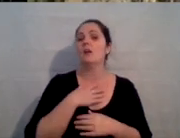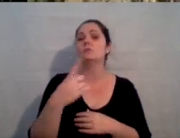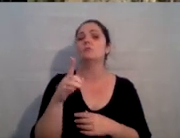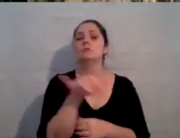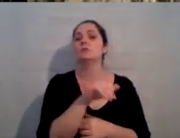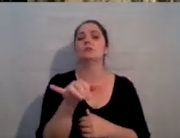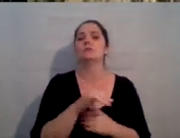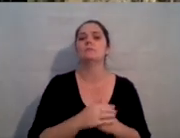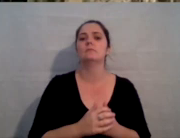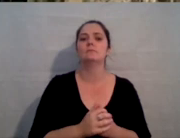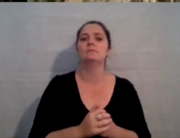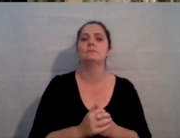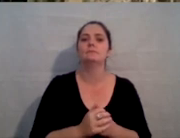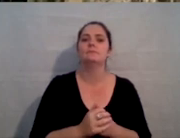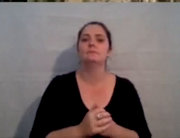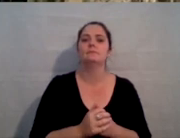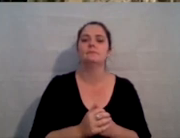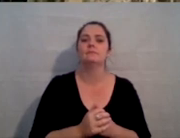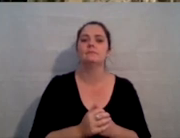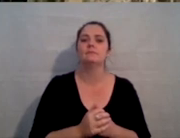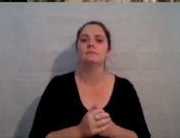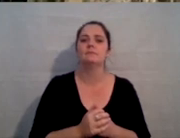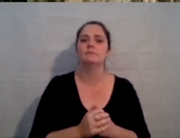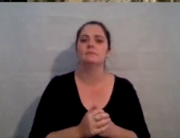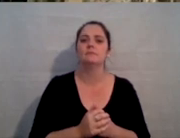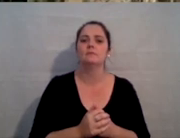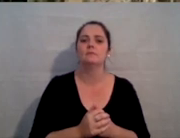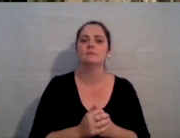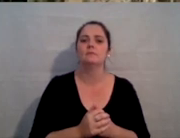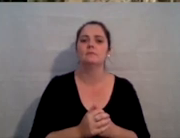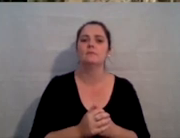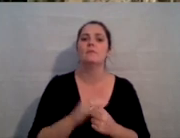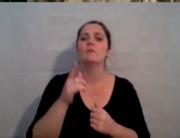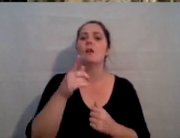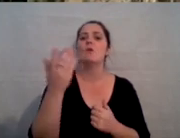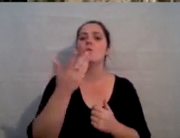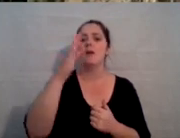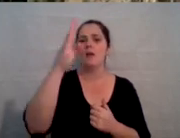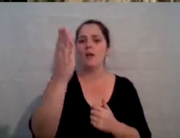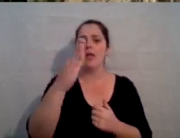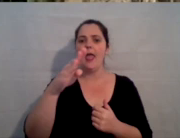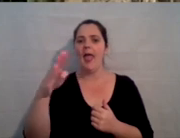Start with that S-curve right – with Atticus the S-curve is going to go that Way, with Rachel it's going to go the other